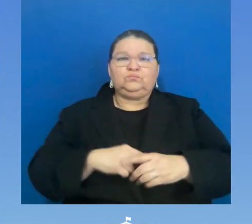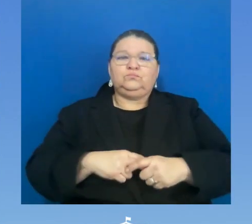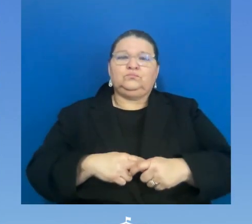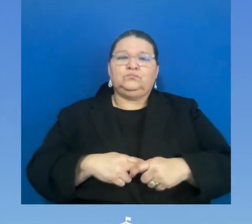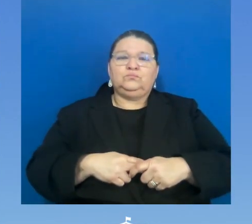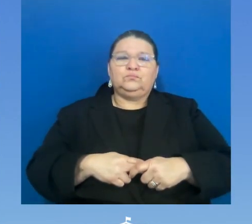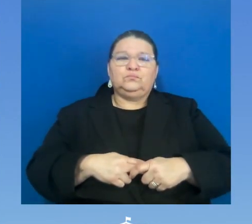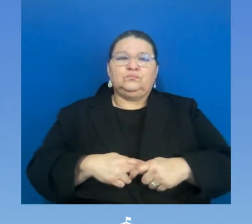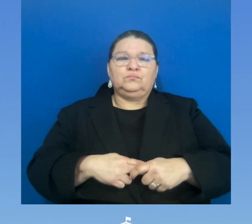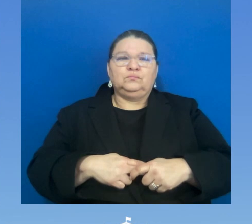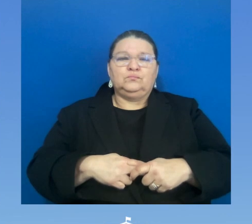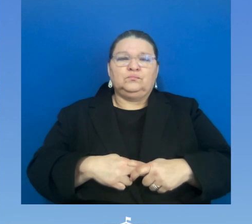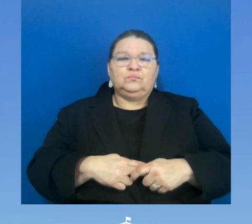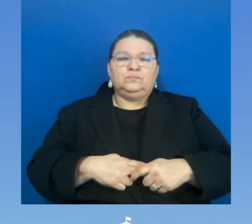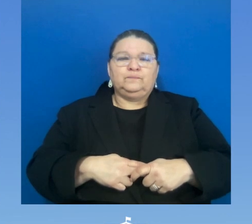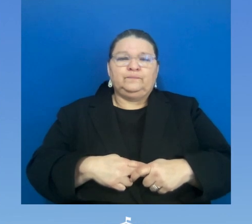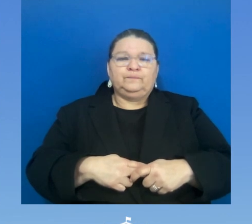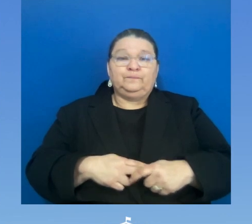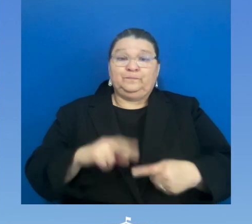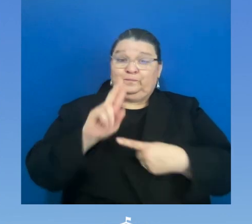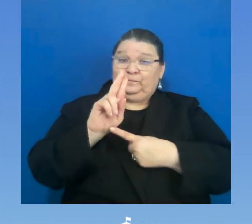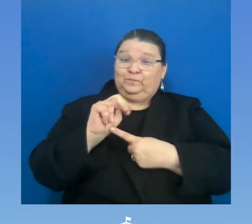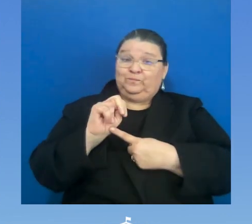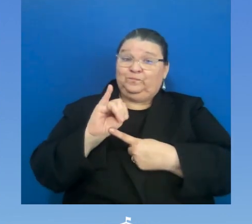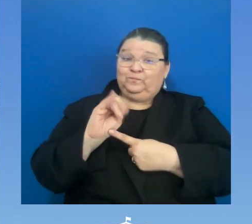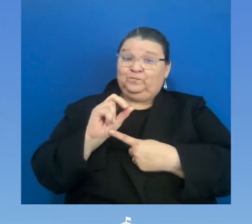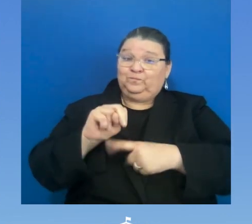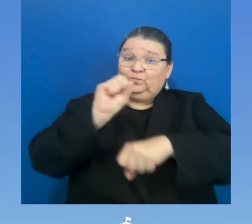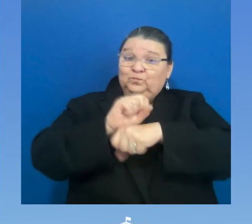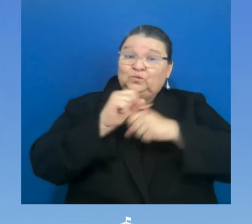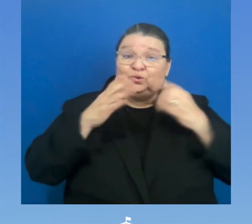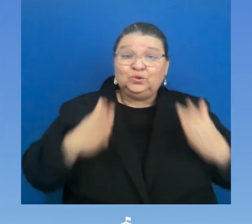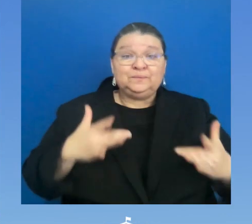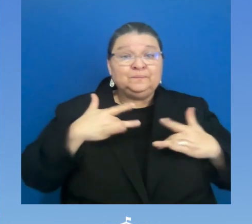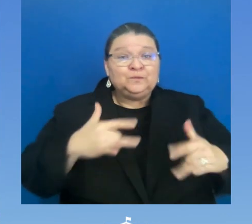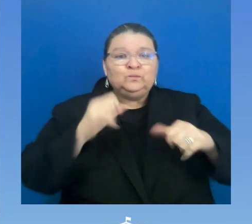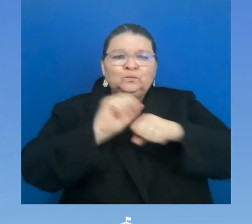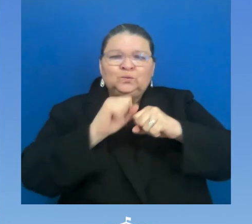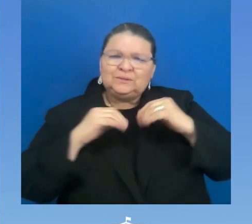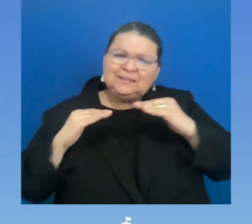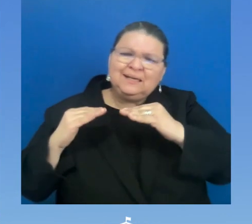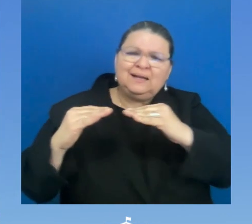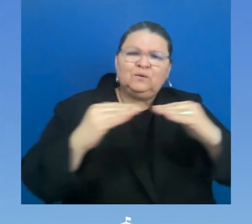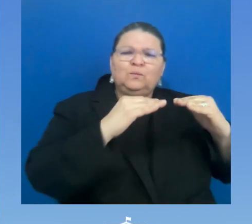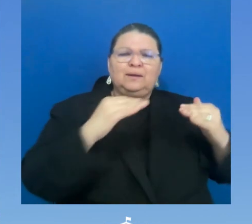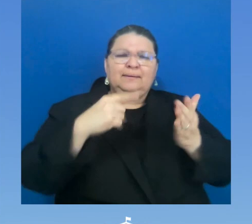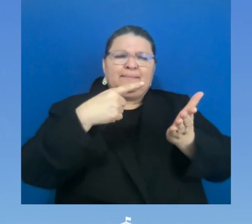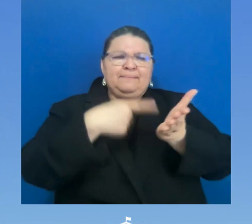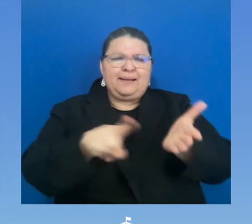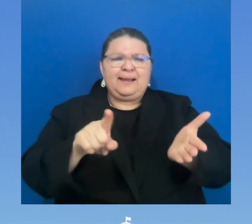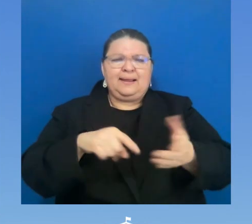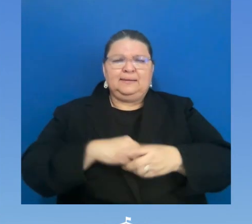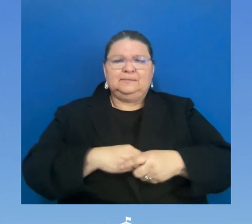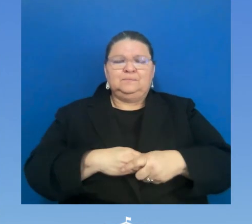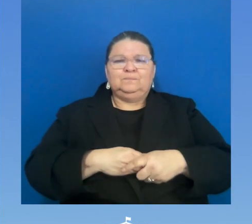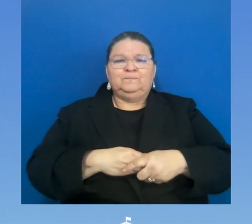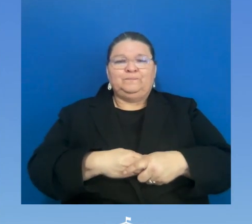are in better and more equal wages than their nonunion counterparts. The pay gaps are smaller and the workplace is safer